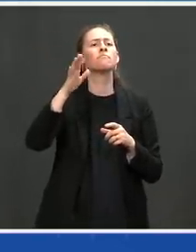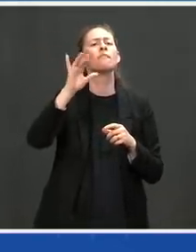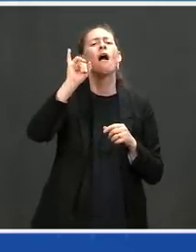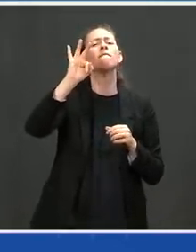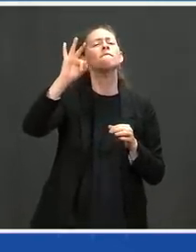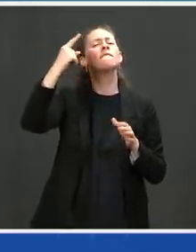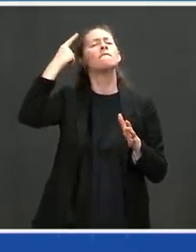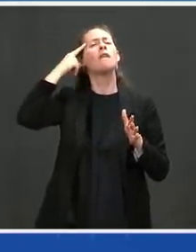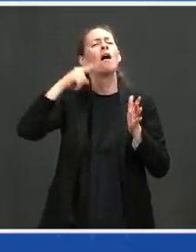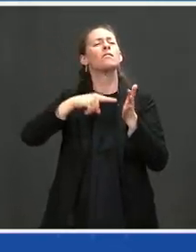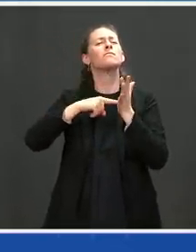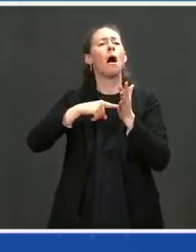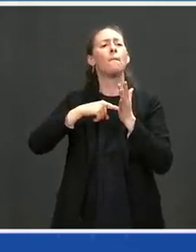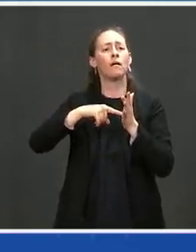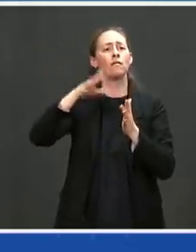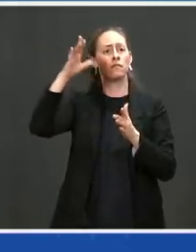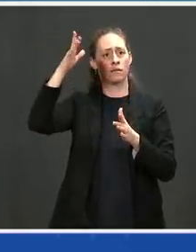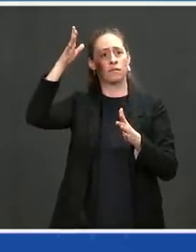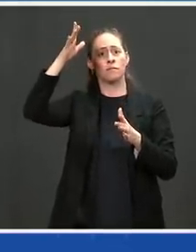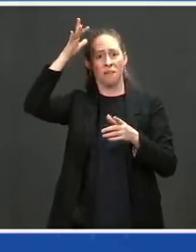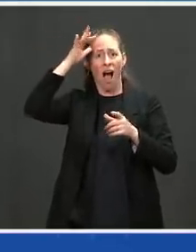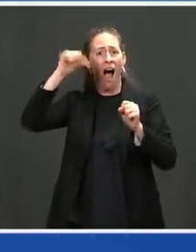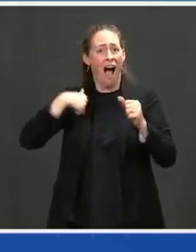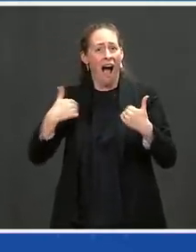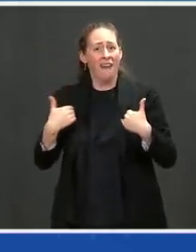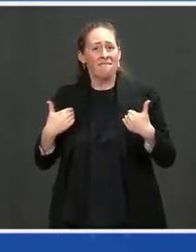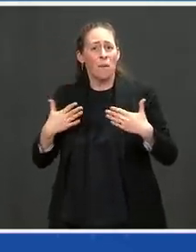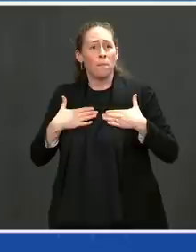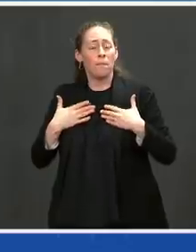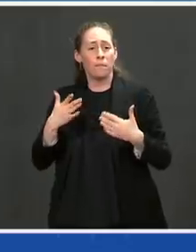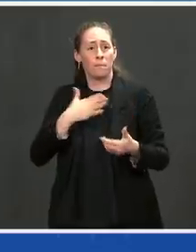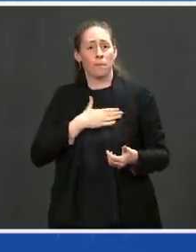We're getting that kid directly to that parent immediately.